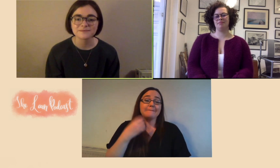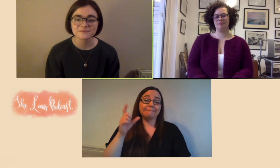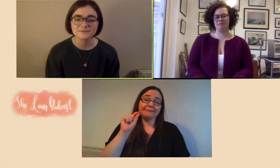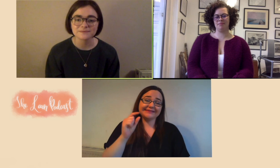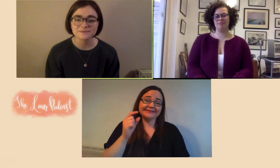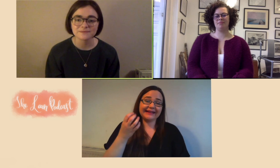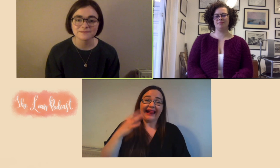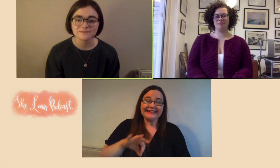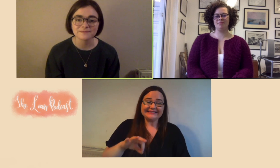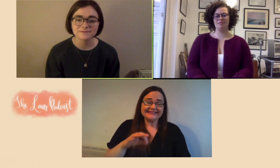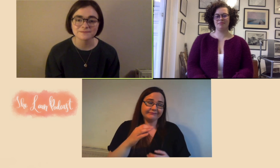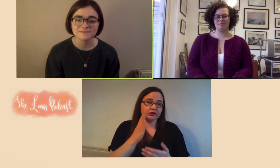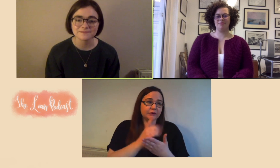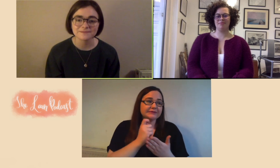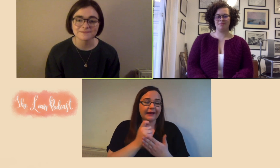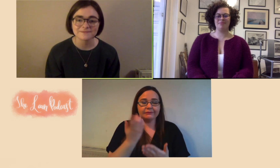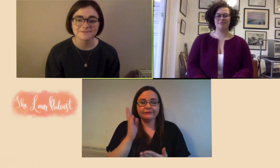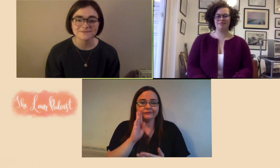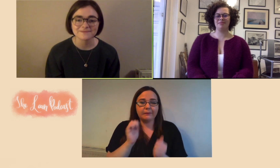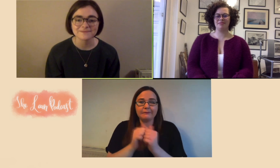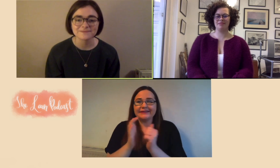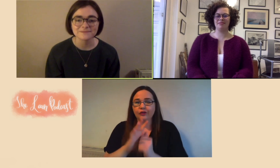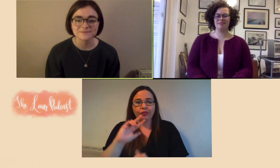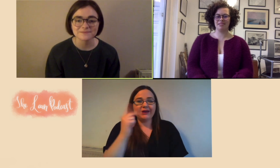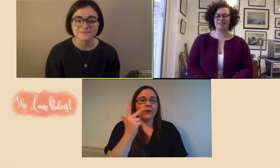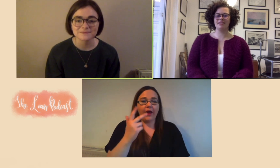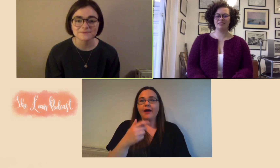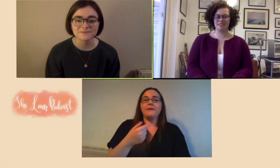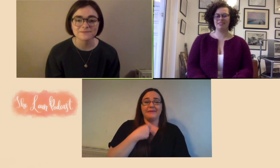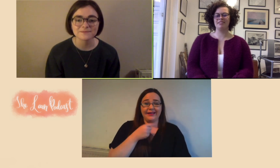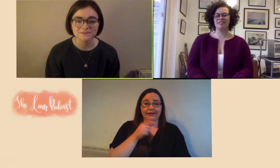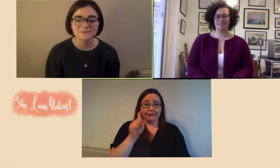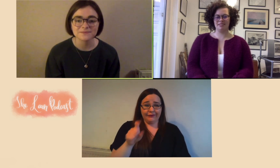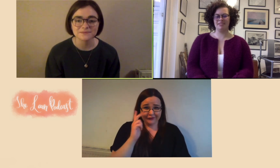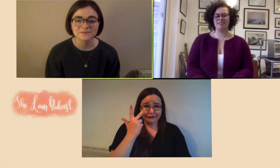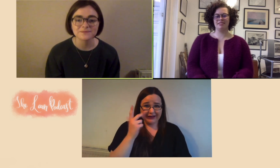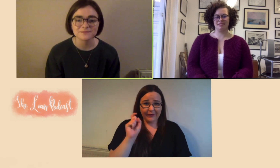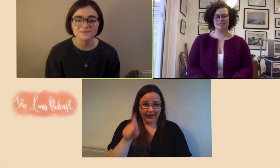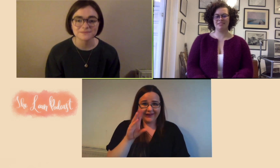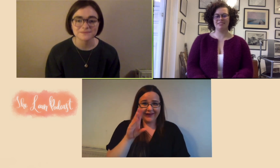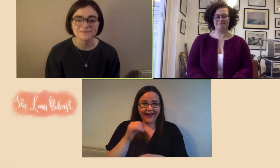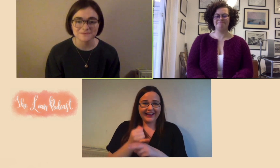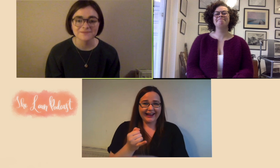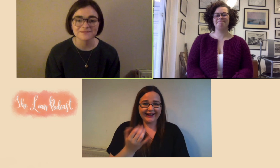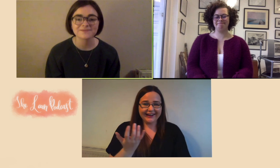And I suppose I'm a bit guilty of it too. Like if there's a meeting on a three o'clock I'll log in exactly at three.